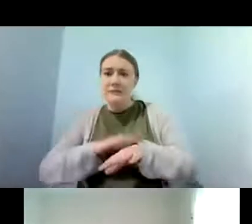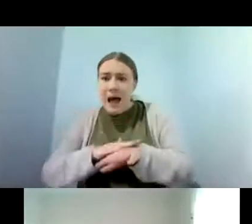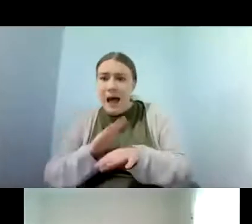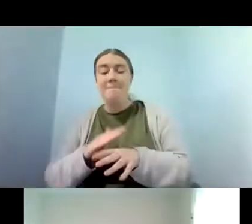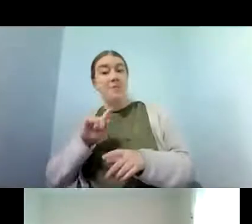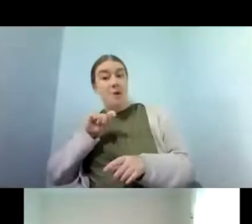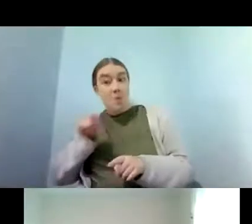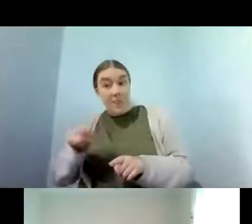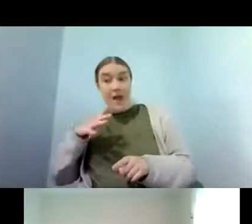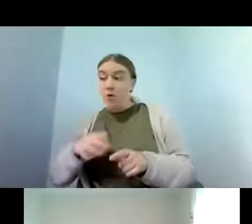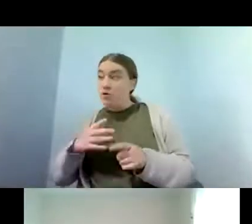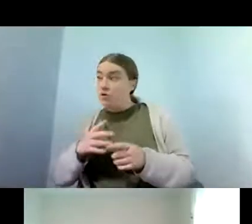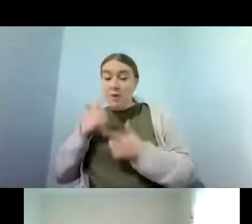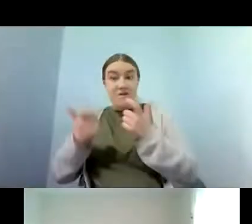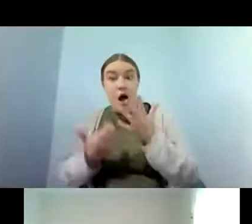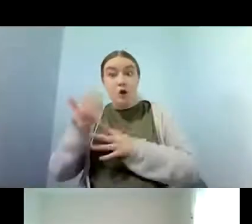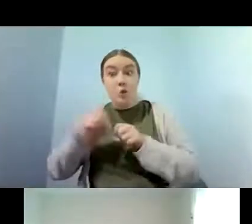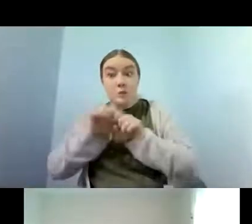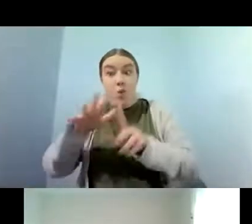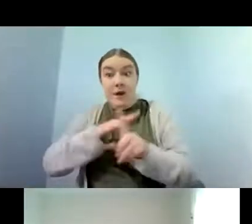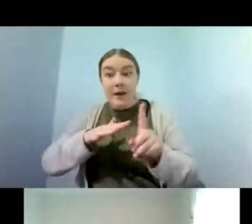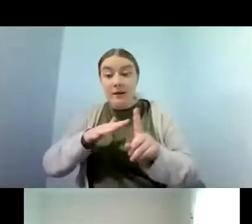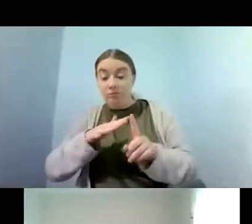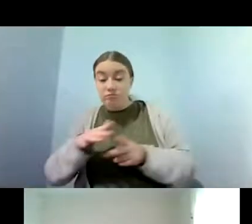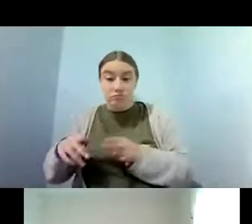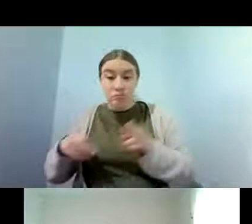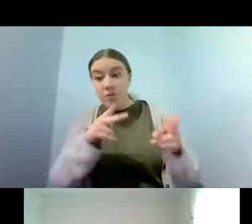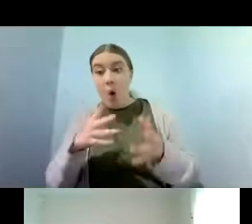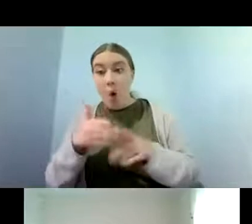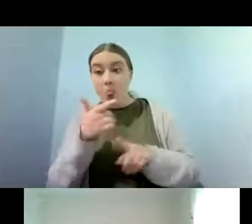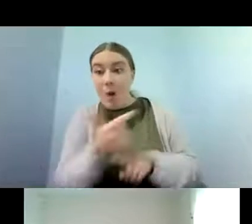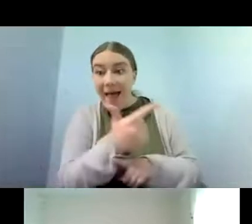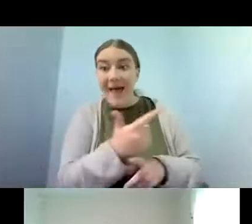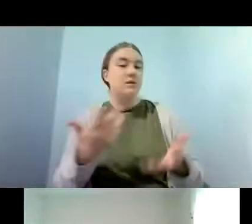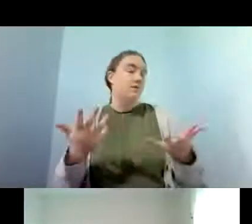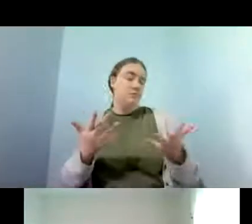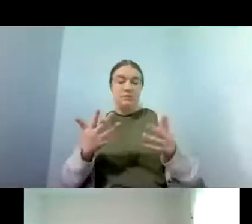spawning grounds on the way what's going to happen and so it's fantastic that we can monitor that